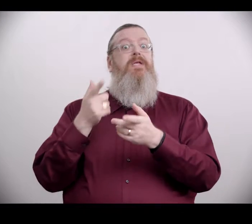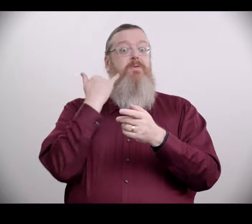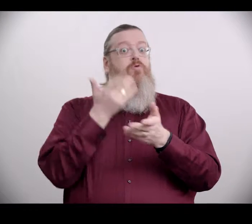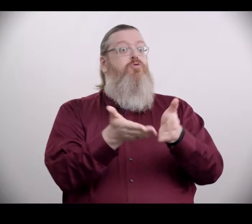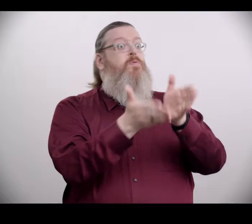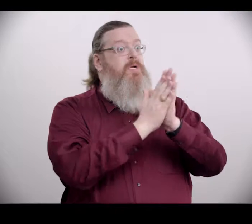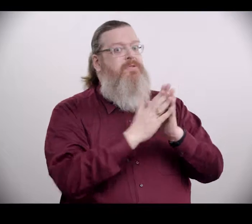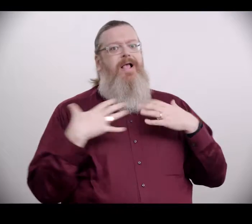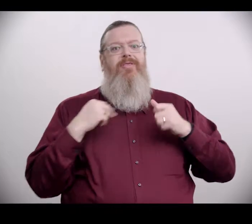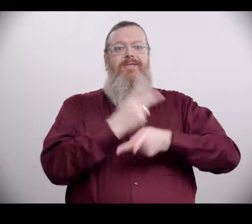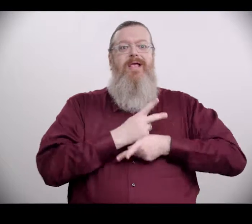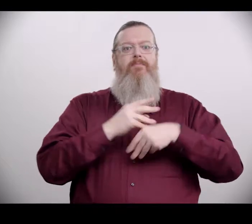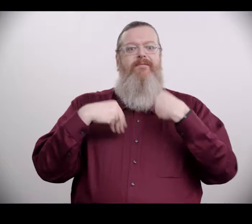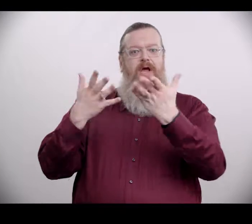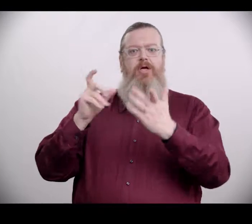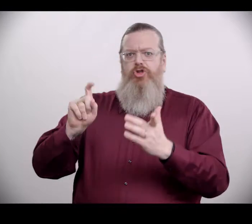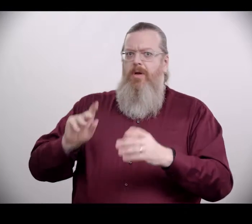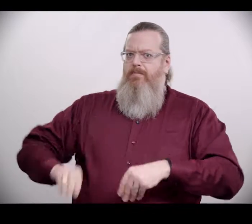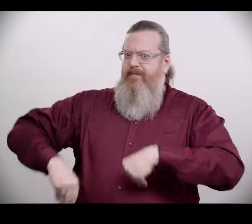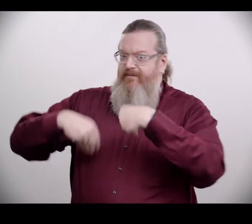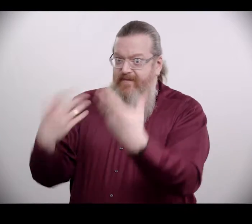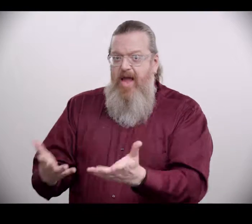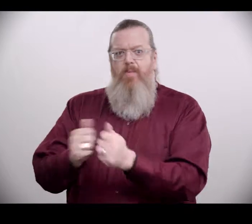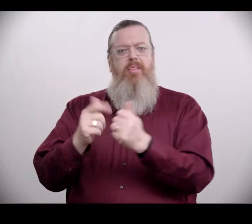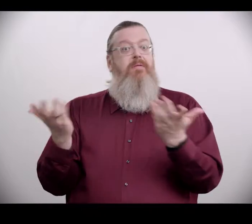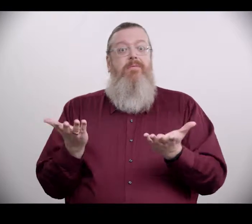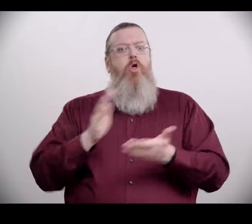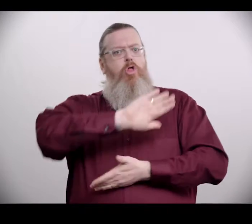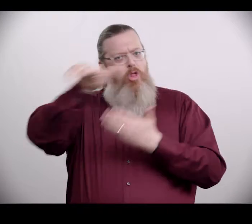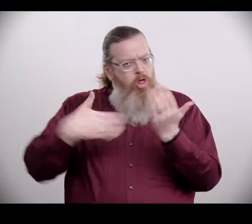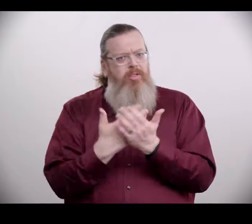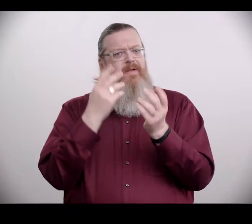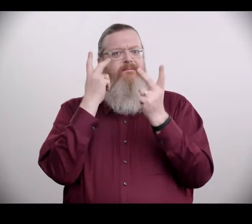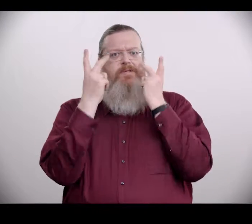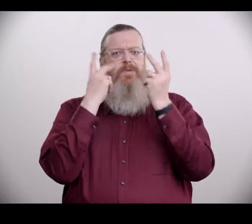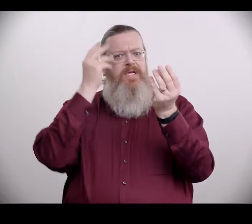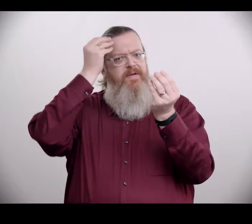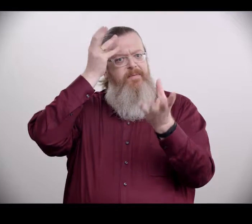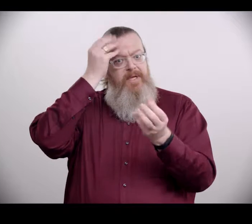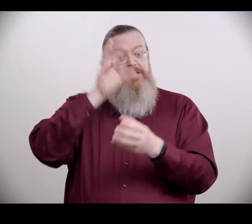* Upon request, your health care provider should provide you with all visual information